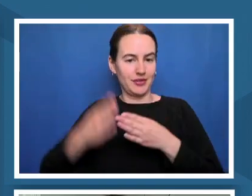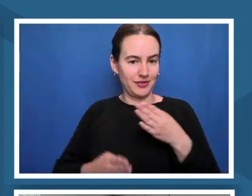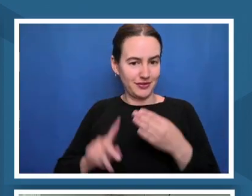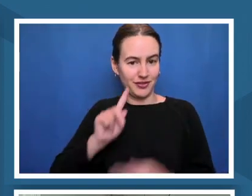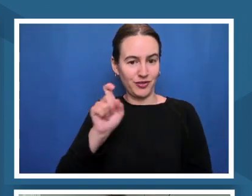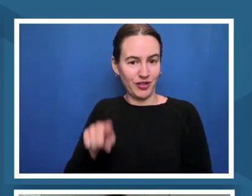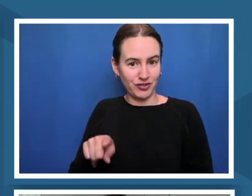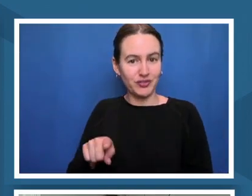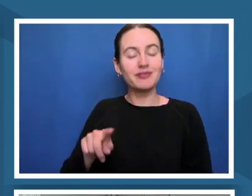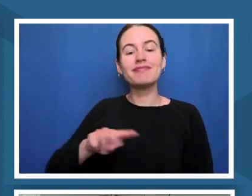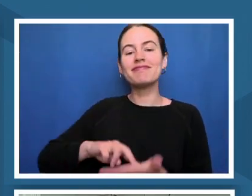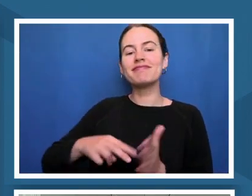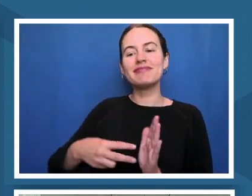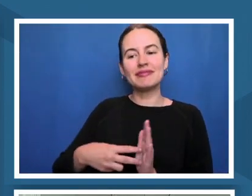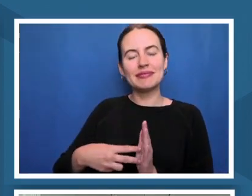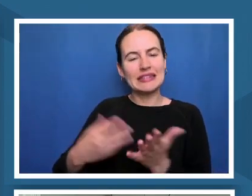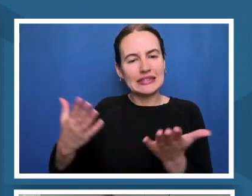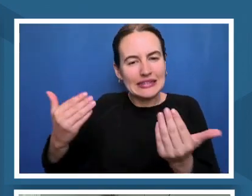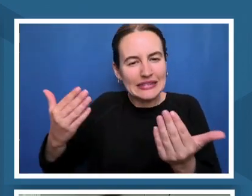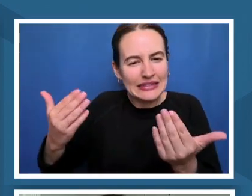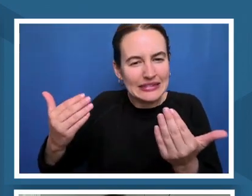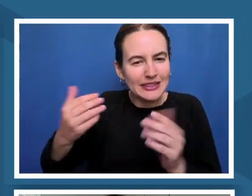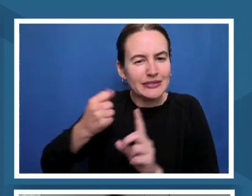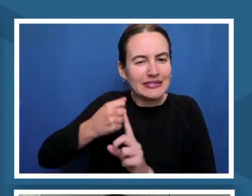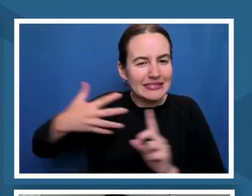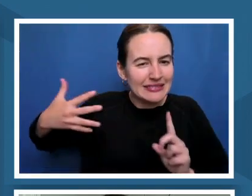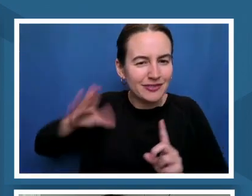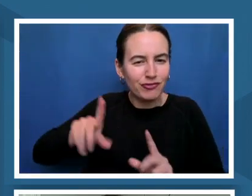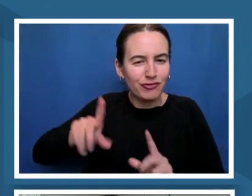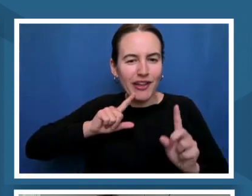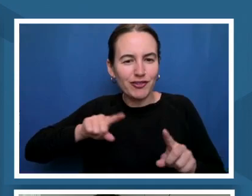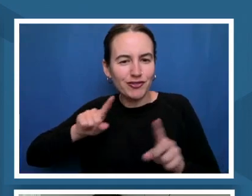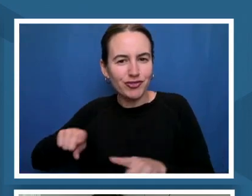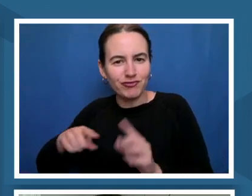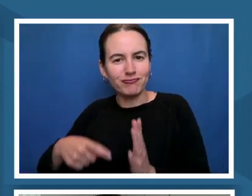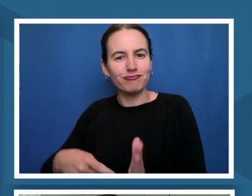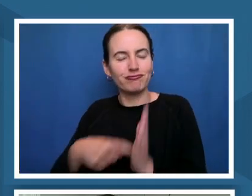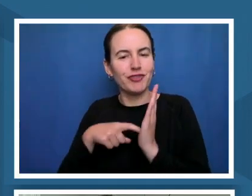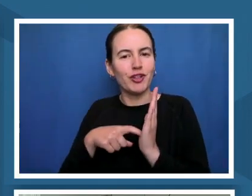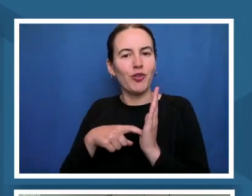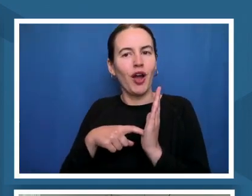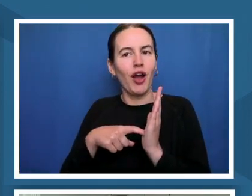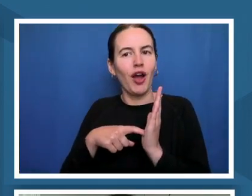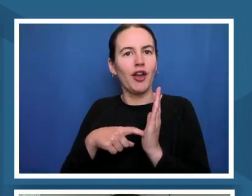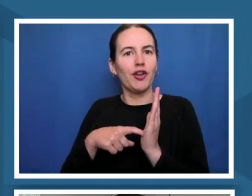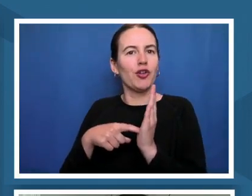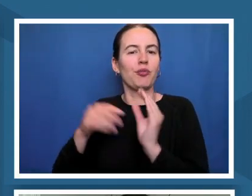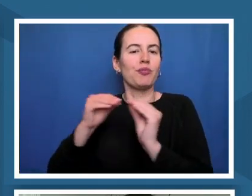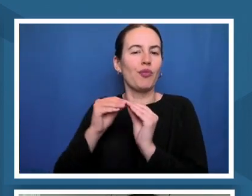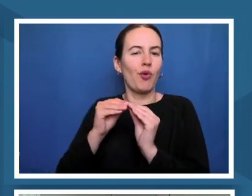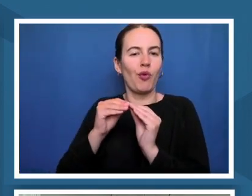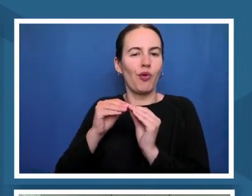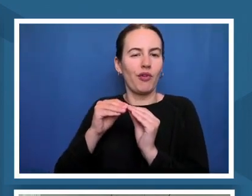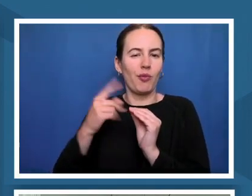people to expound upon their answer that requires more than a single word